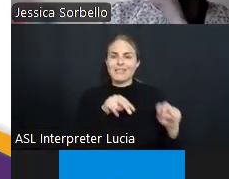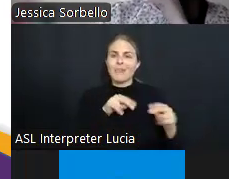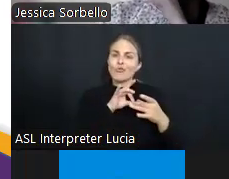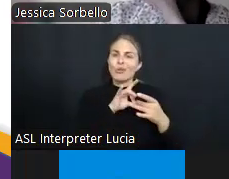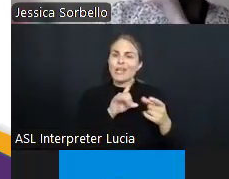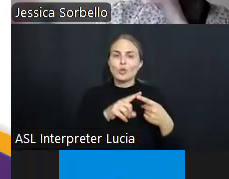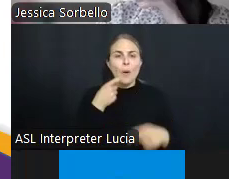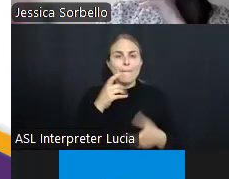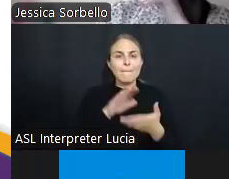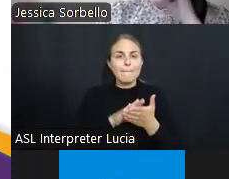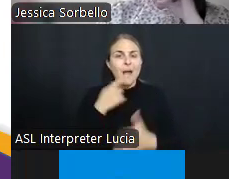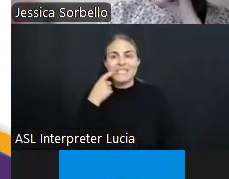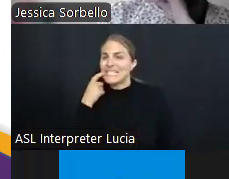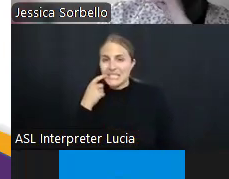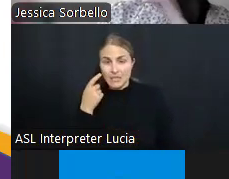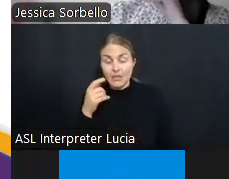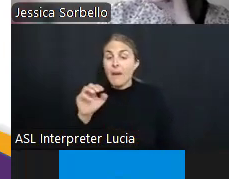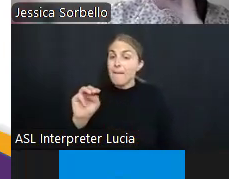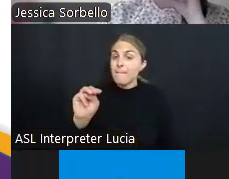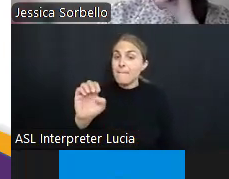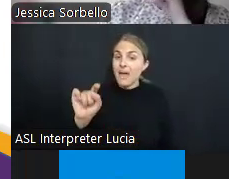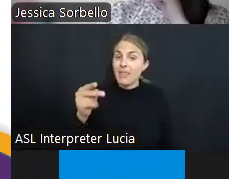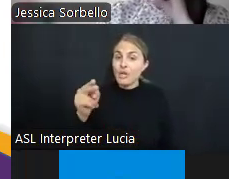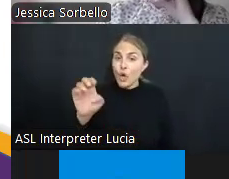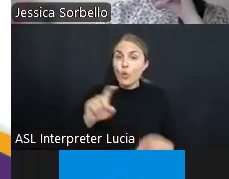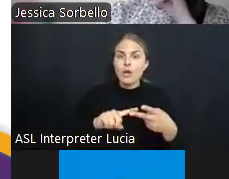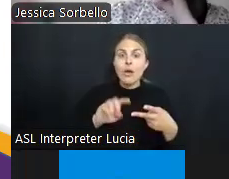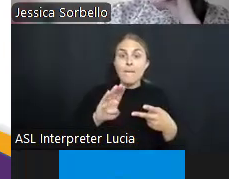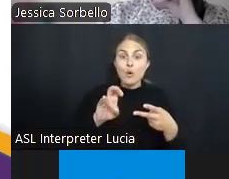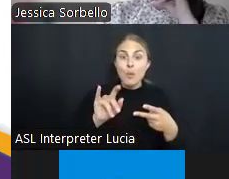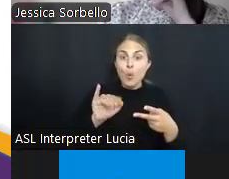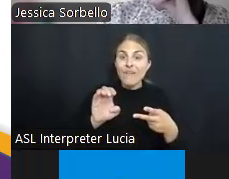addiction, but how many medications are out there that